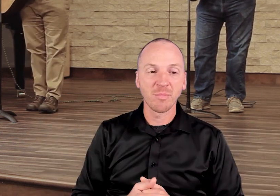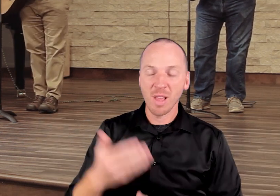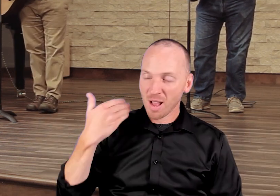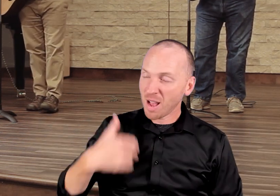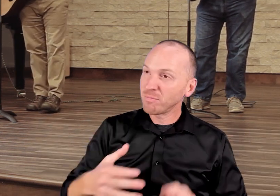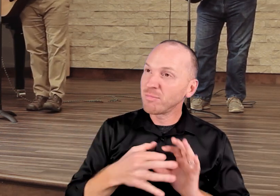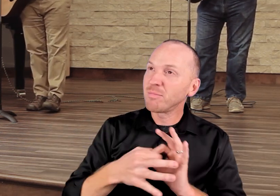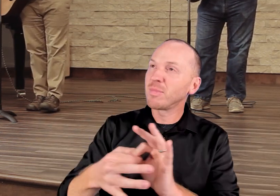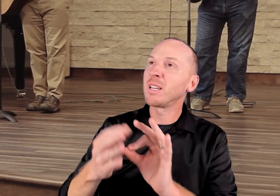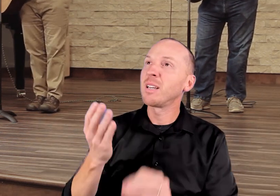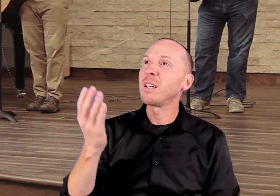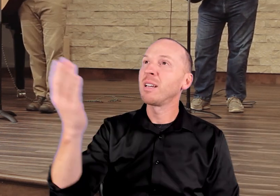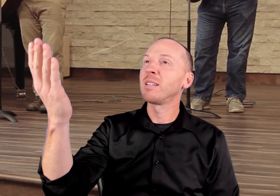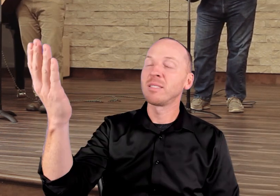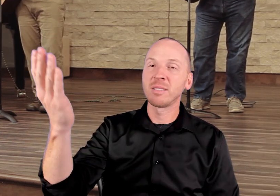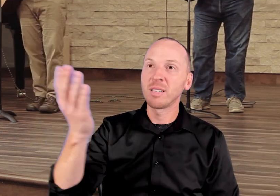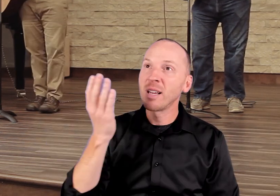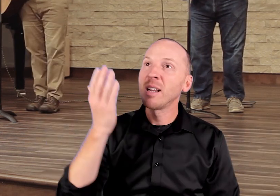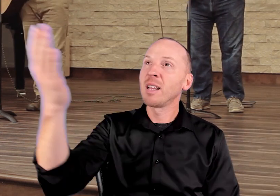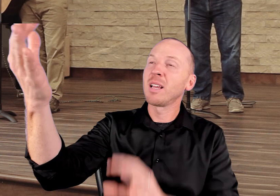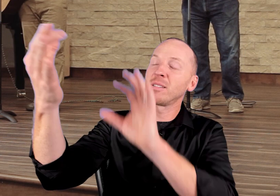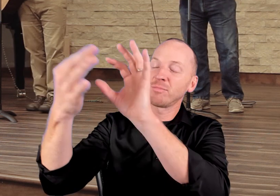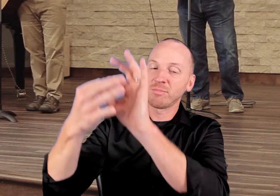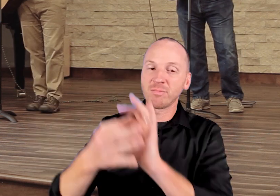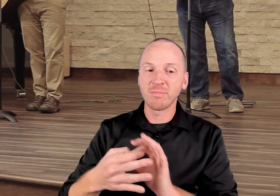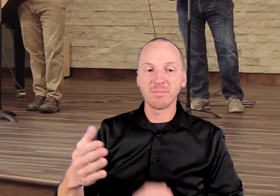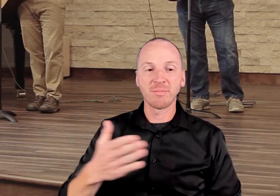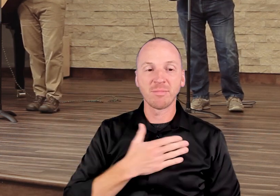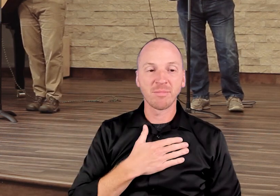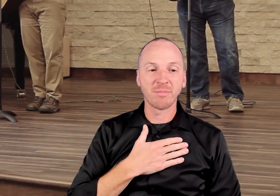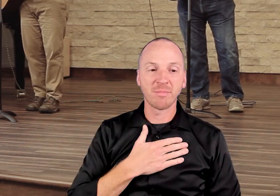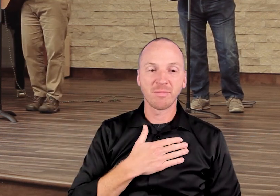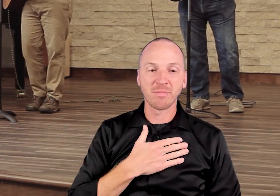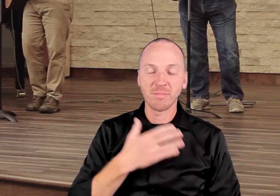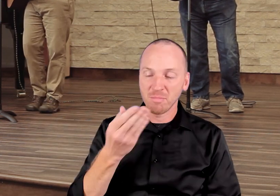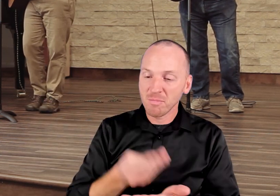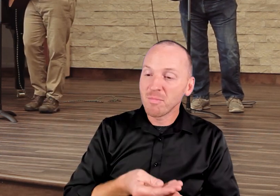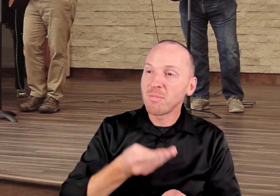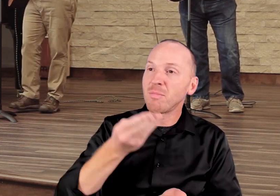For I am his and he is mine,